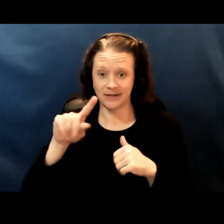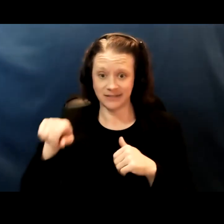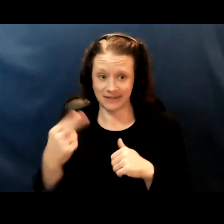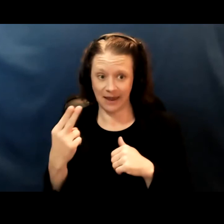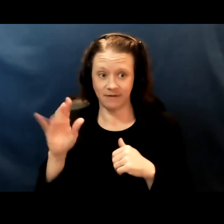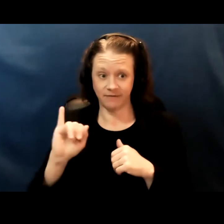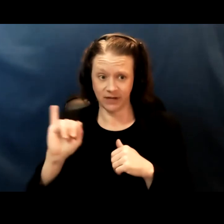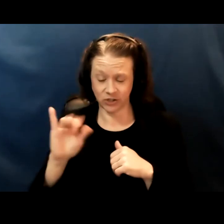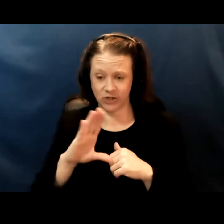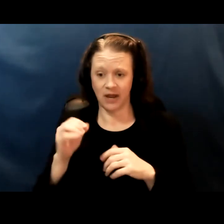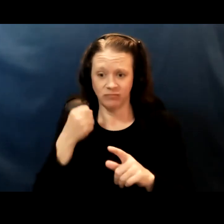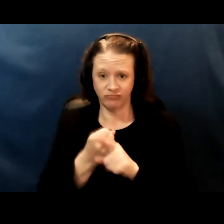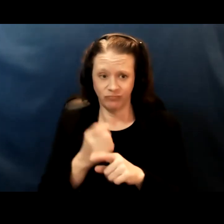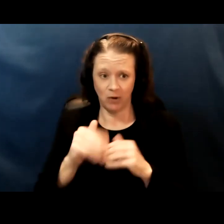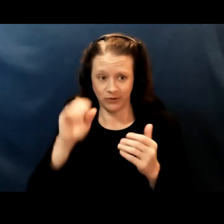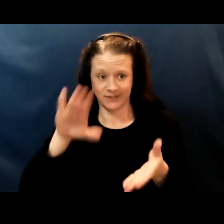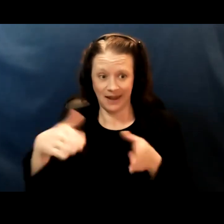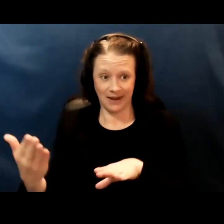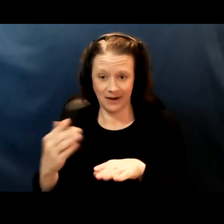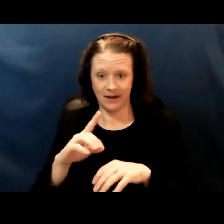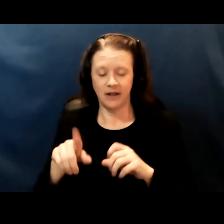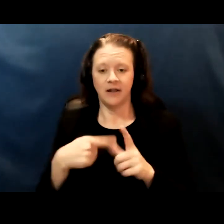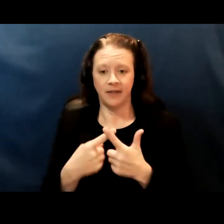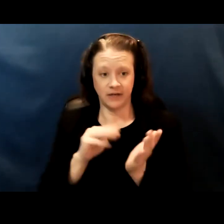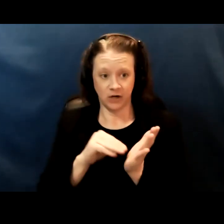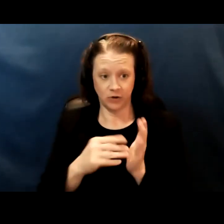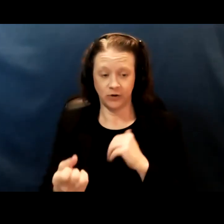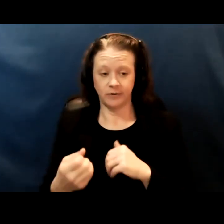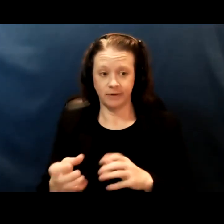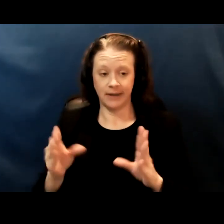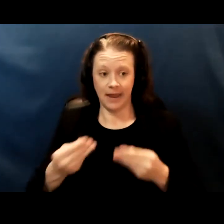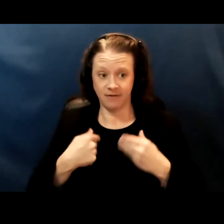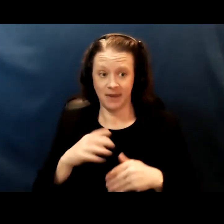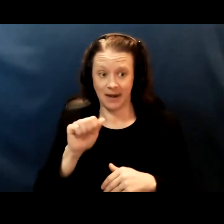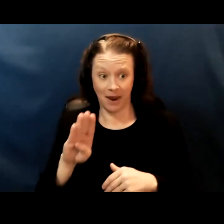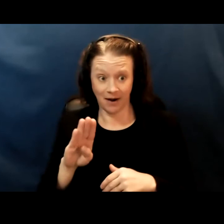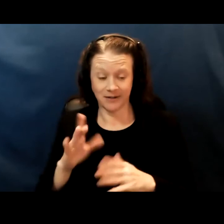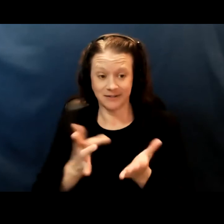died. But that just gave me a -- antibiotics, saved my life but